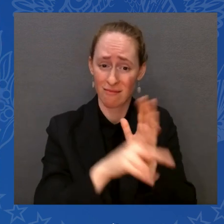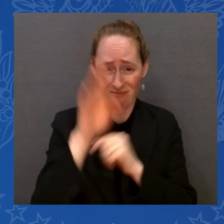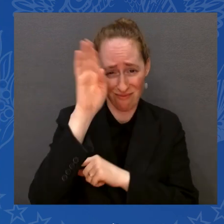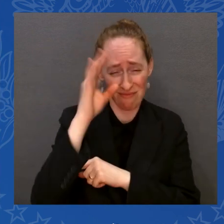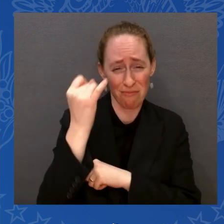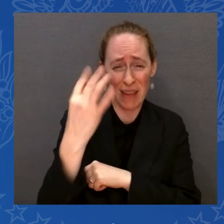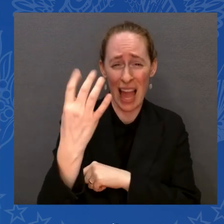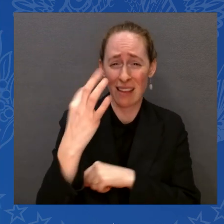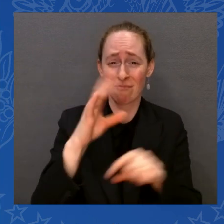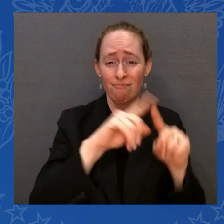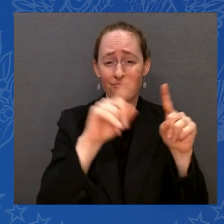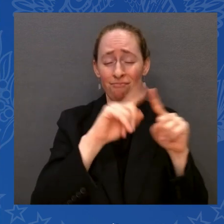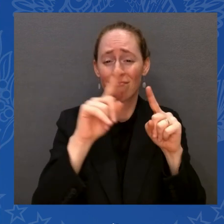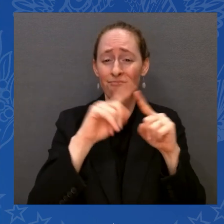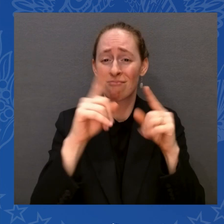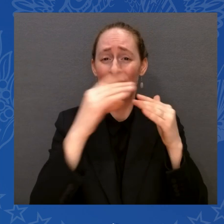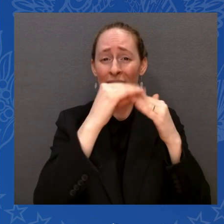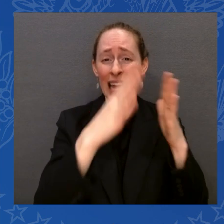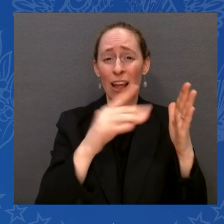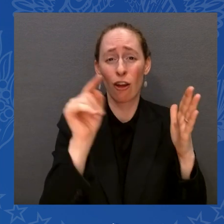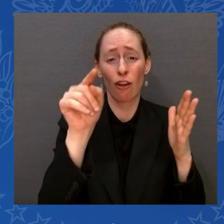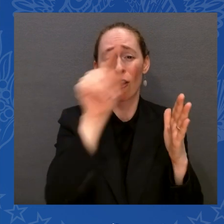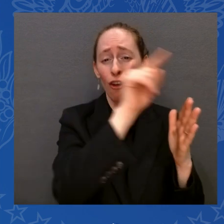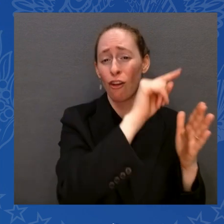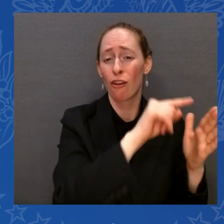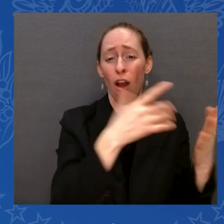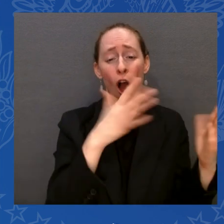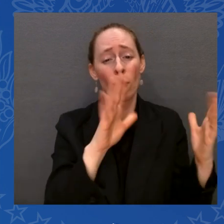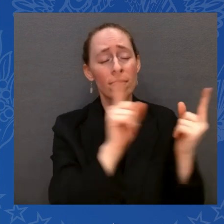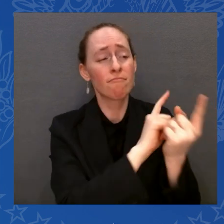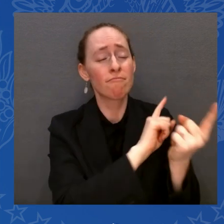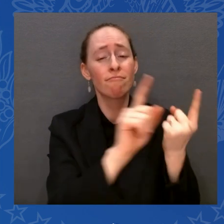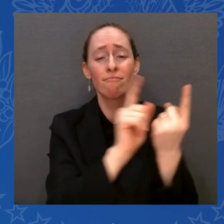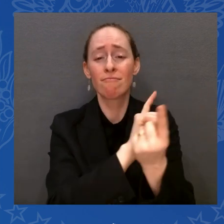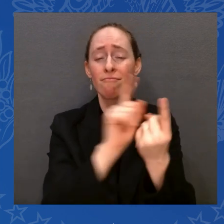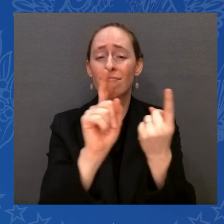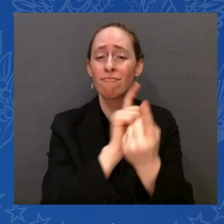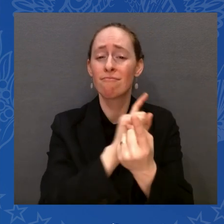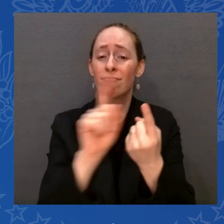I did it for the previous President, my President, Barack Obama. And I'm doing it now.